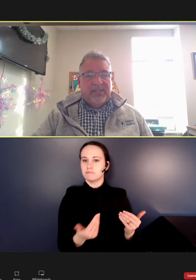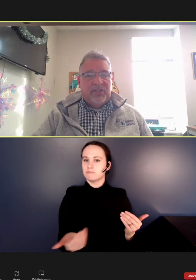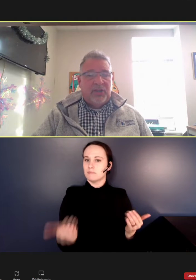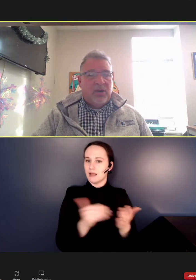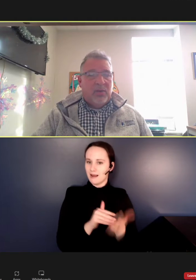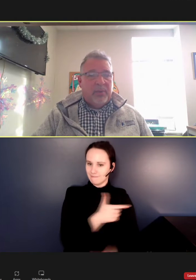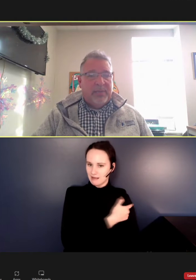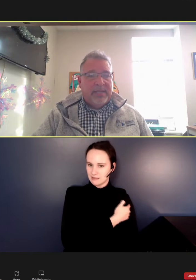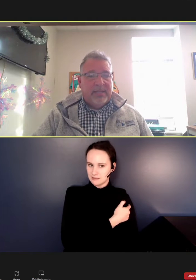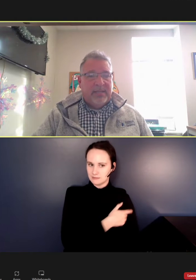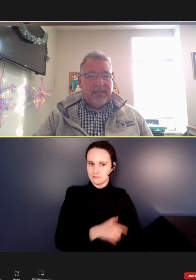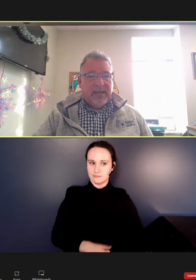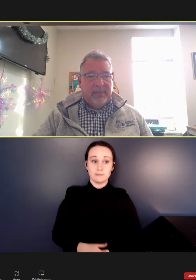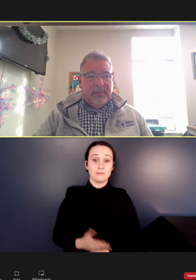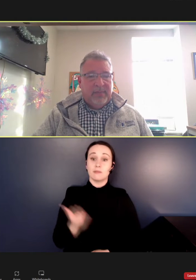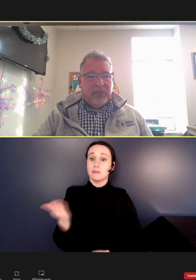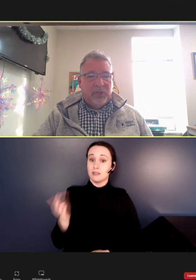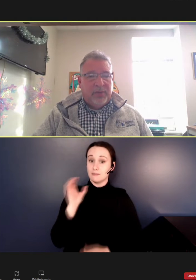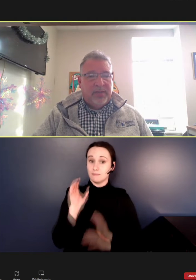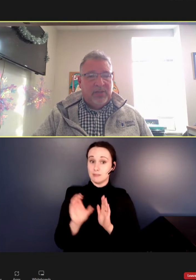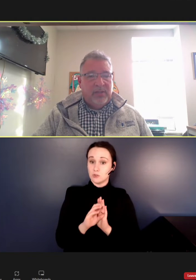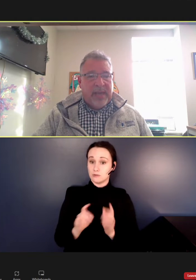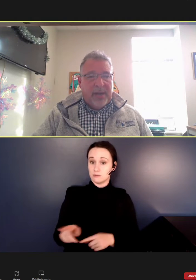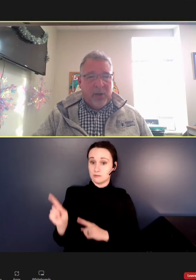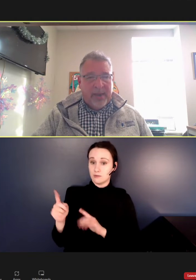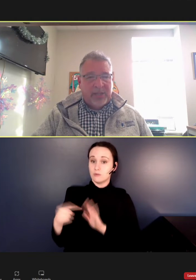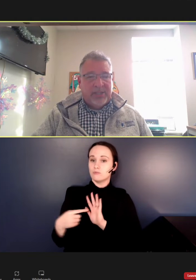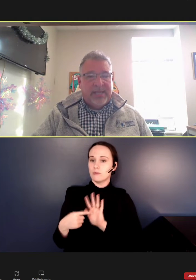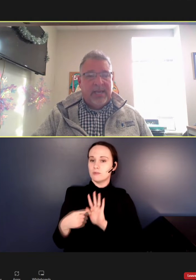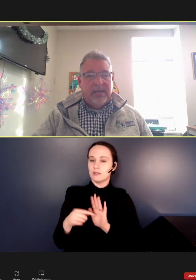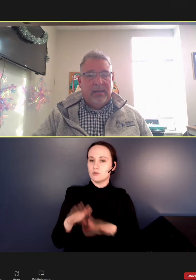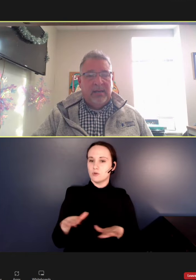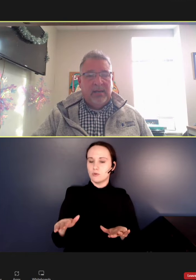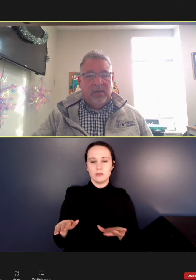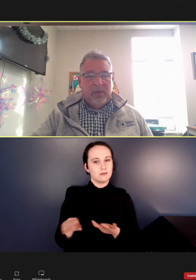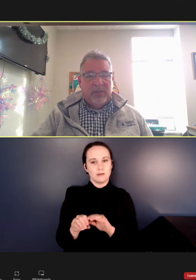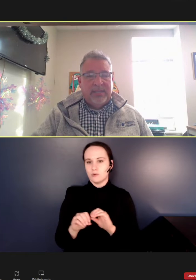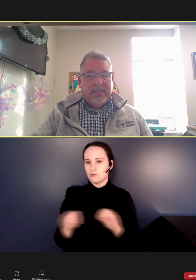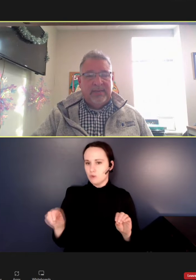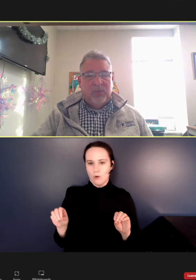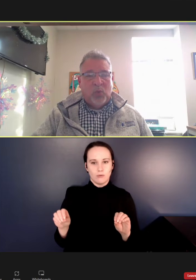This chart represents the children that had no action taken, those that received